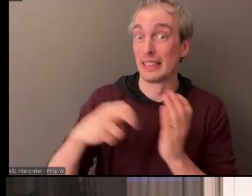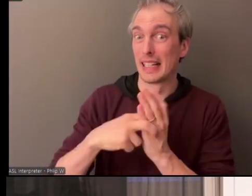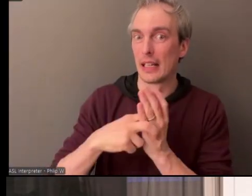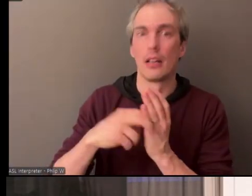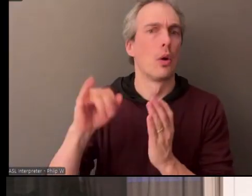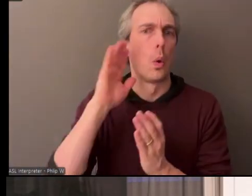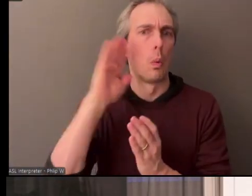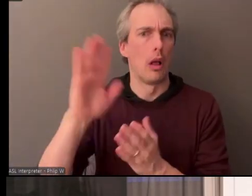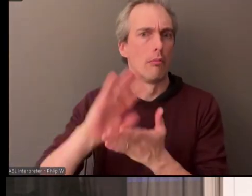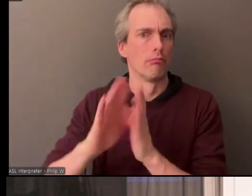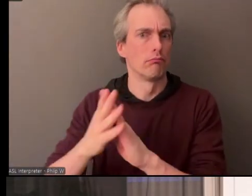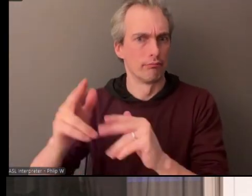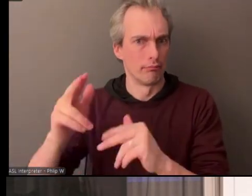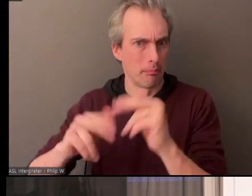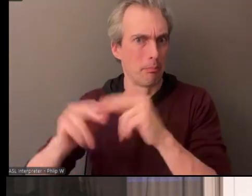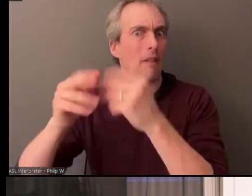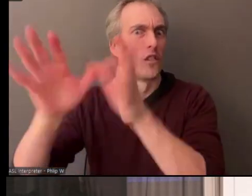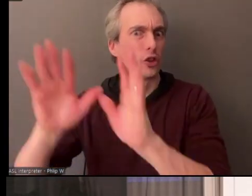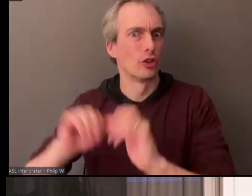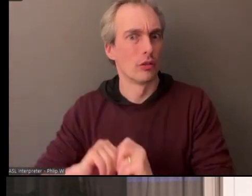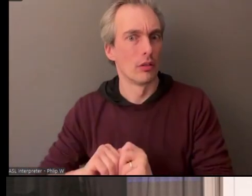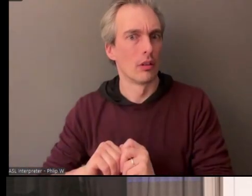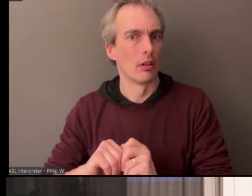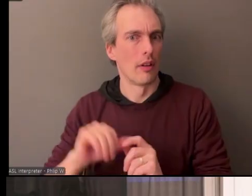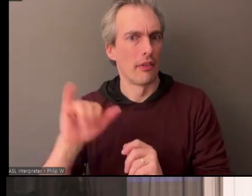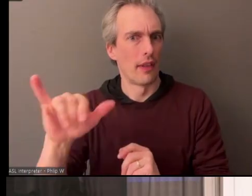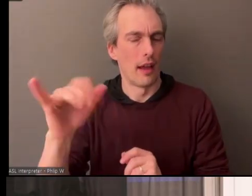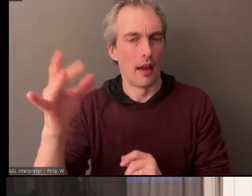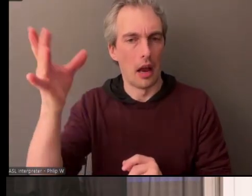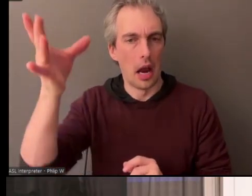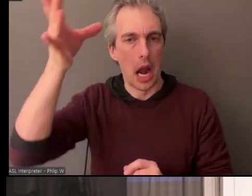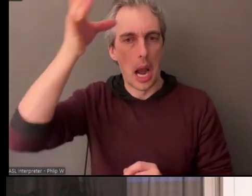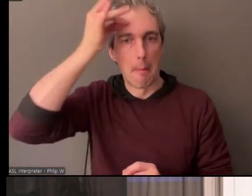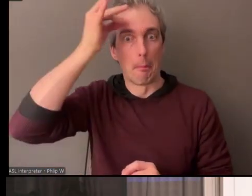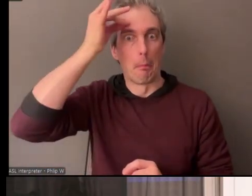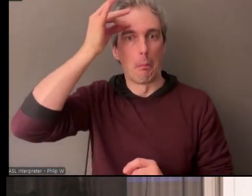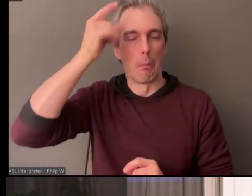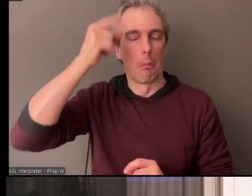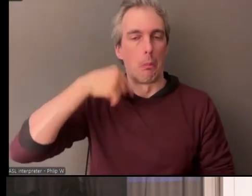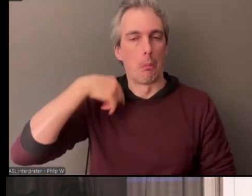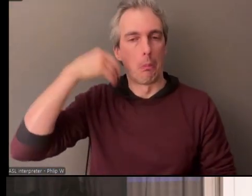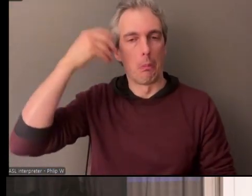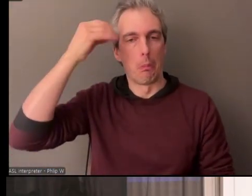Because... How do I get accessibility into every Jira ticket? I don't know.